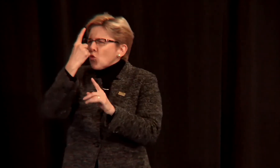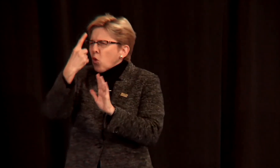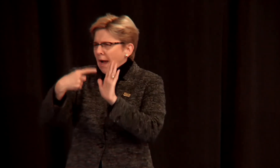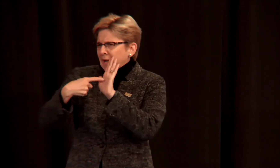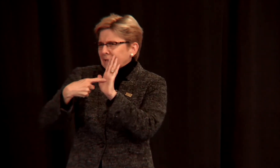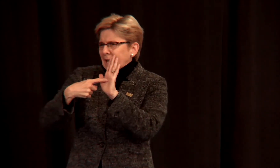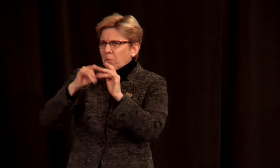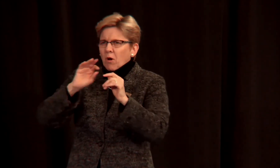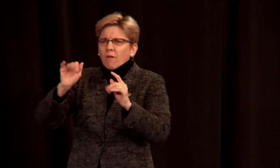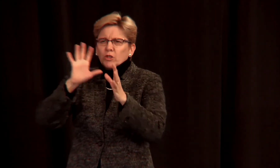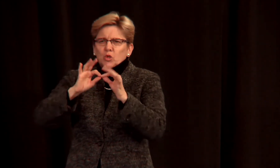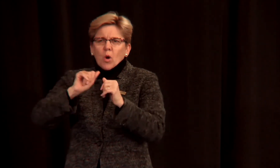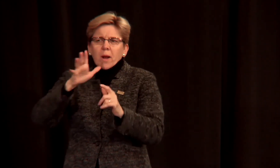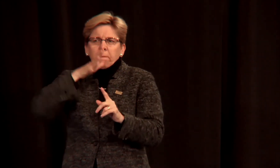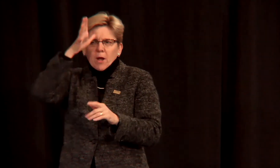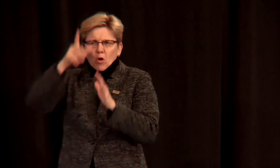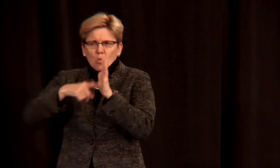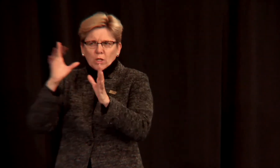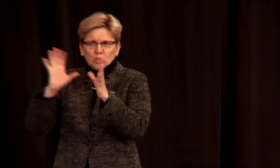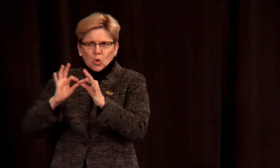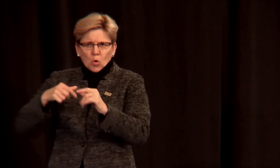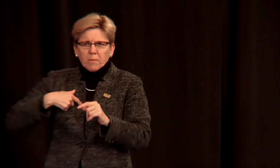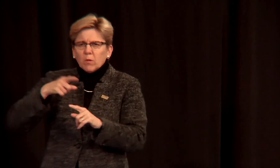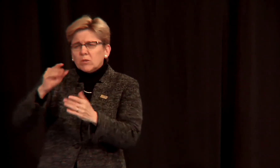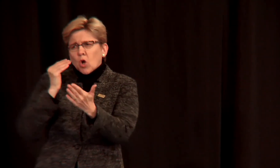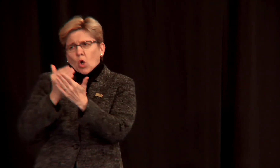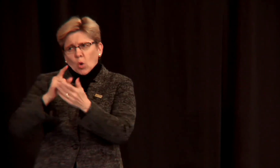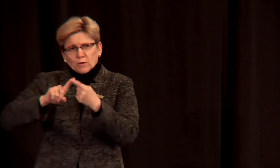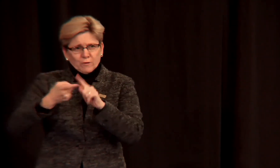Let me give you one example of a story that a parent once told me -